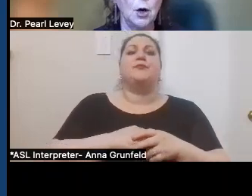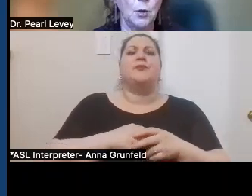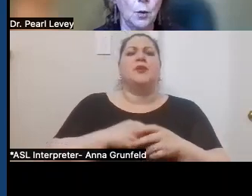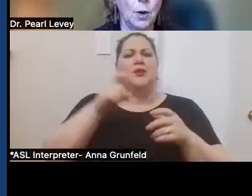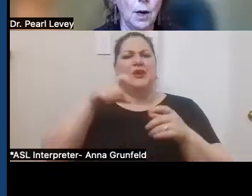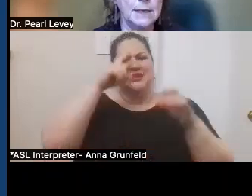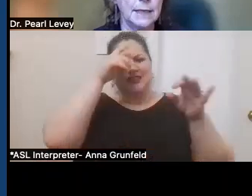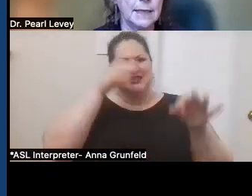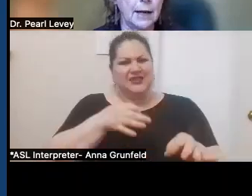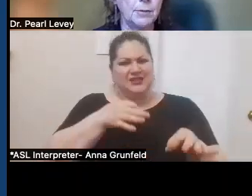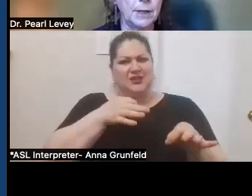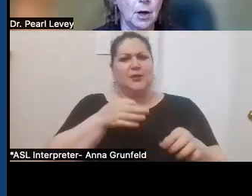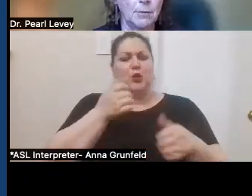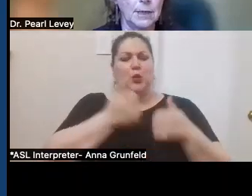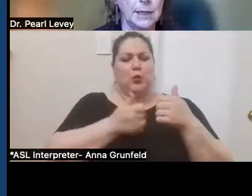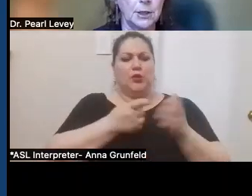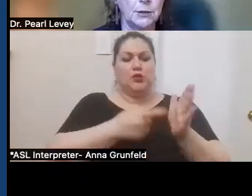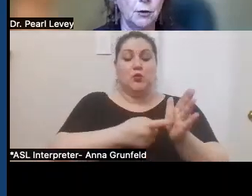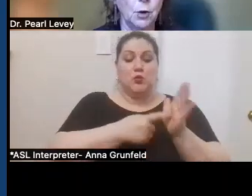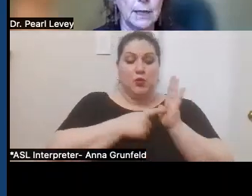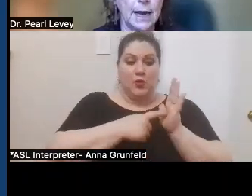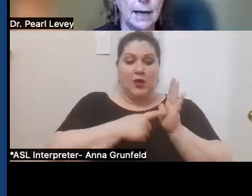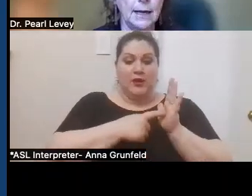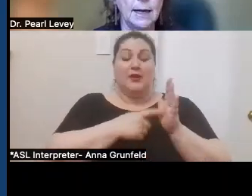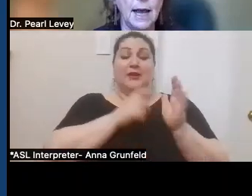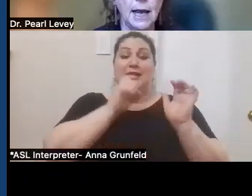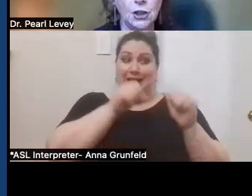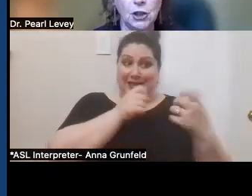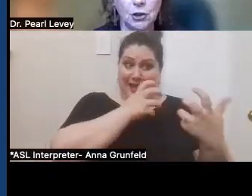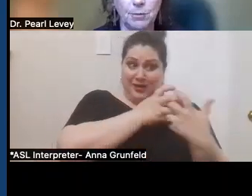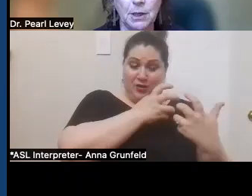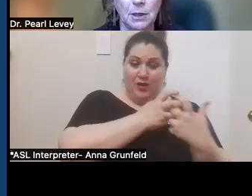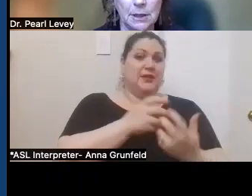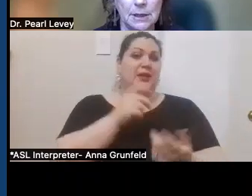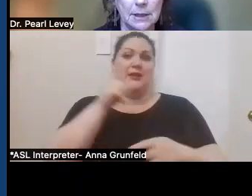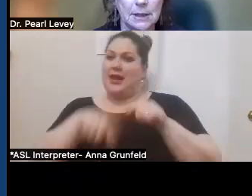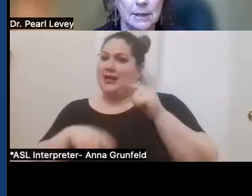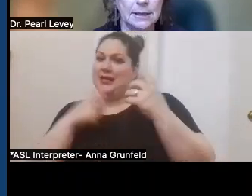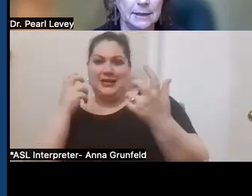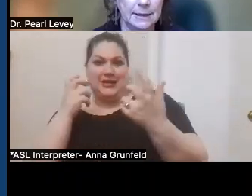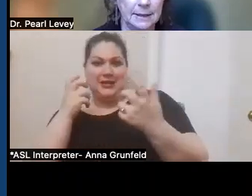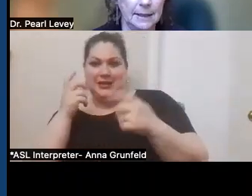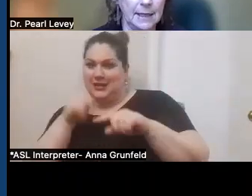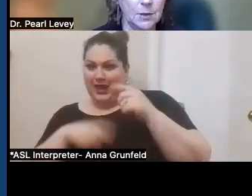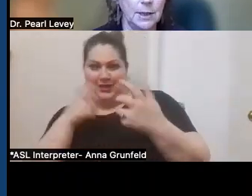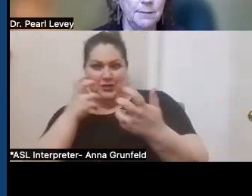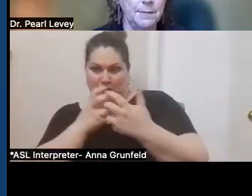requirements that cannot be accommodated from what can and should be altered. Next one.